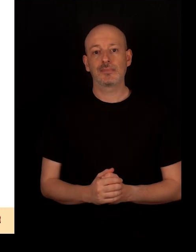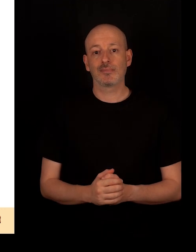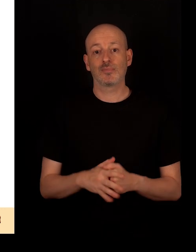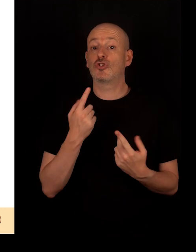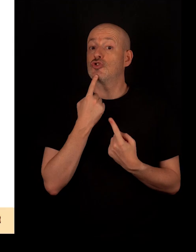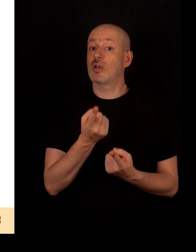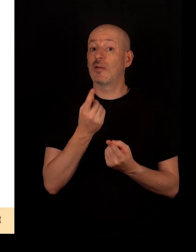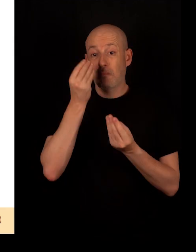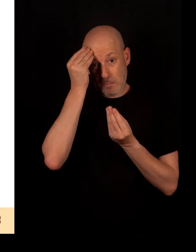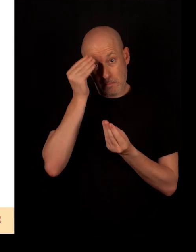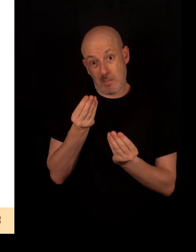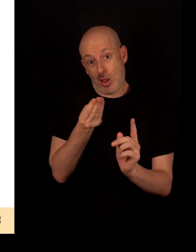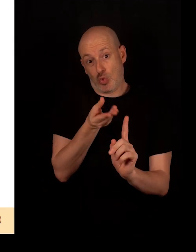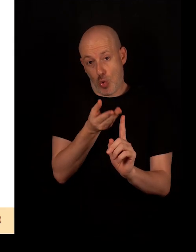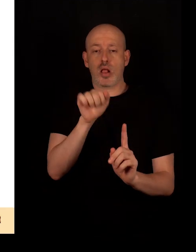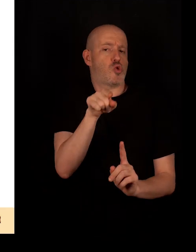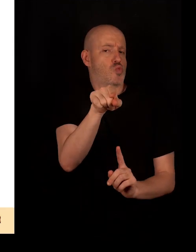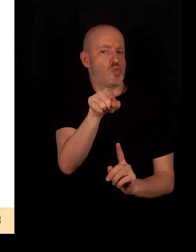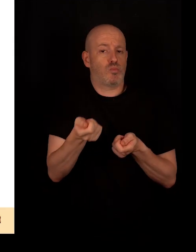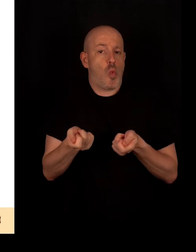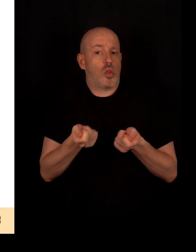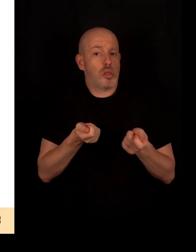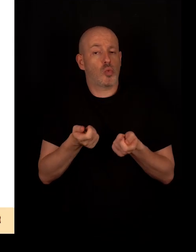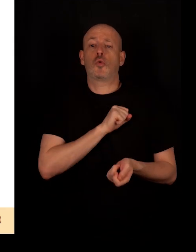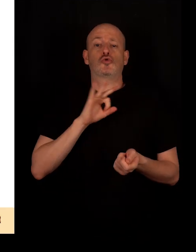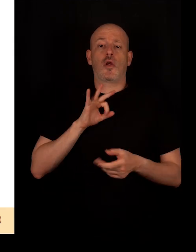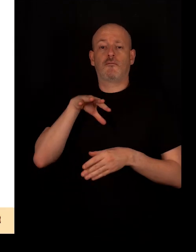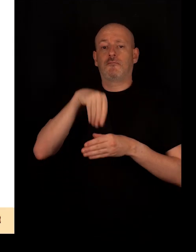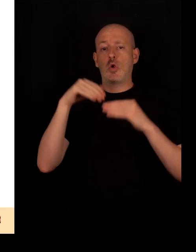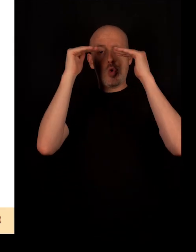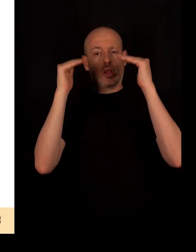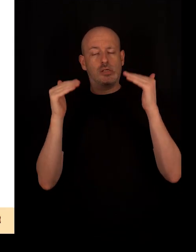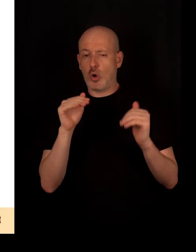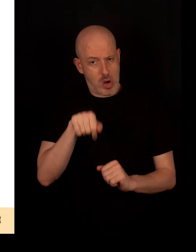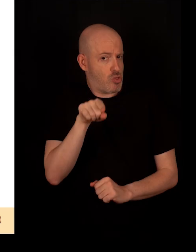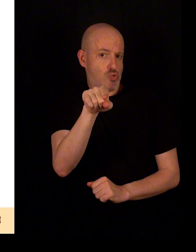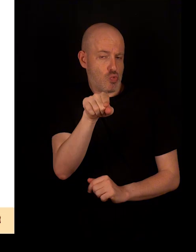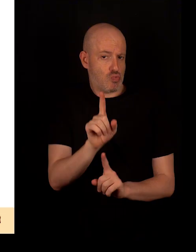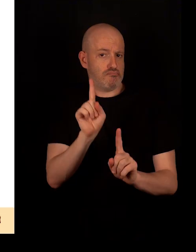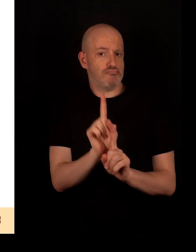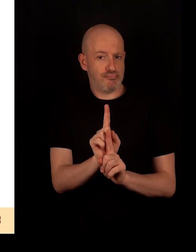And as we said, the mentor can also be you. Meaning, the coordinator or the staff of the legal entity.